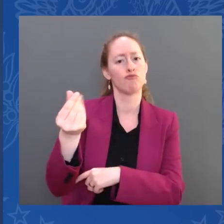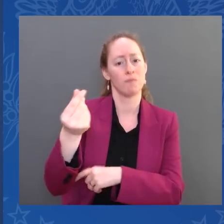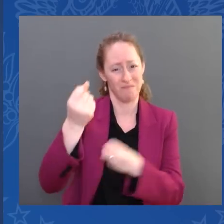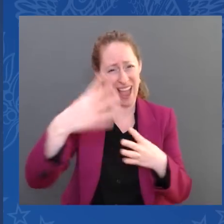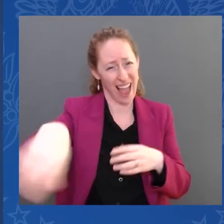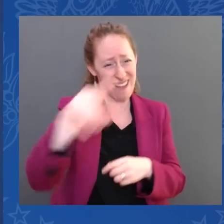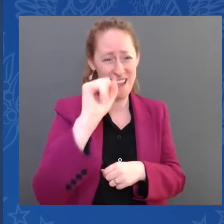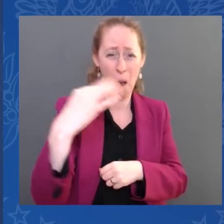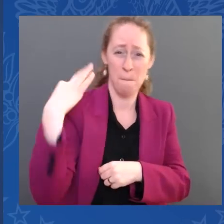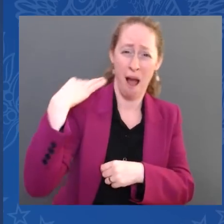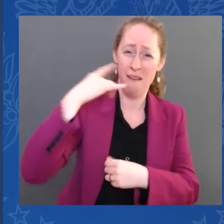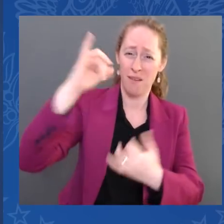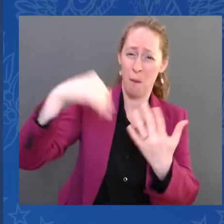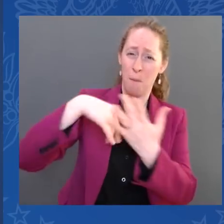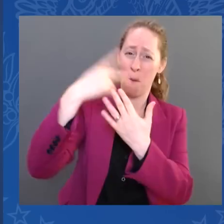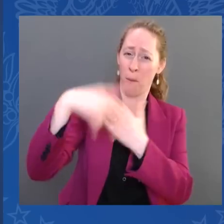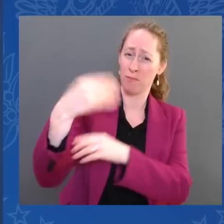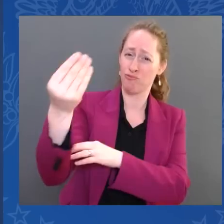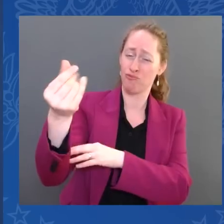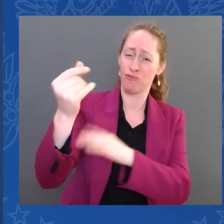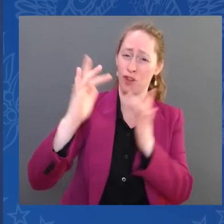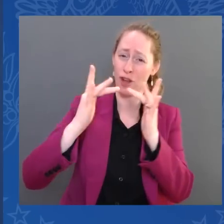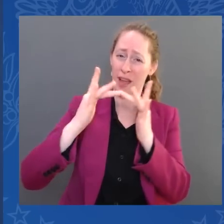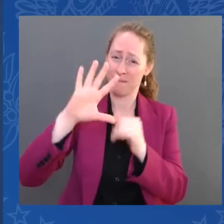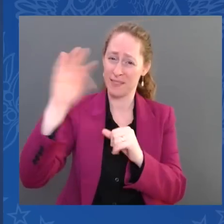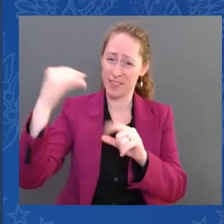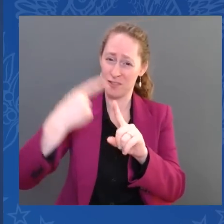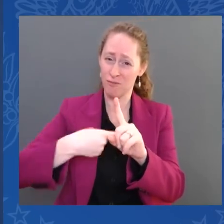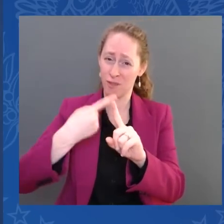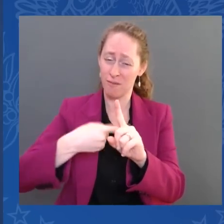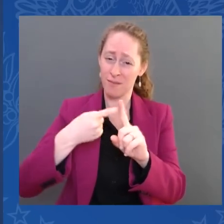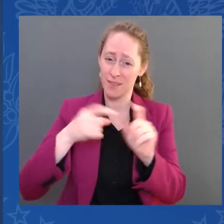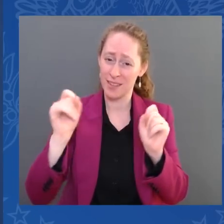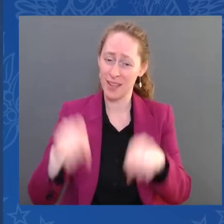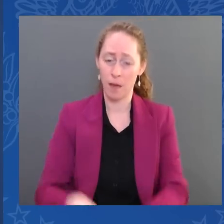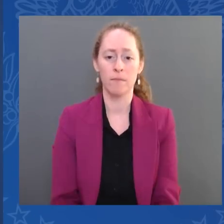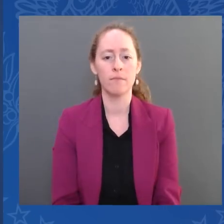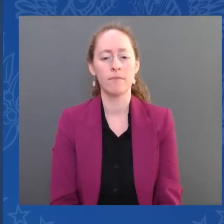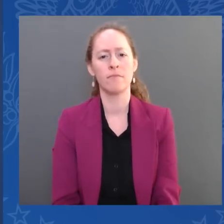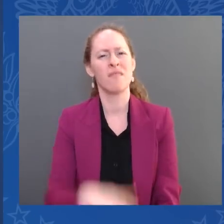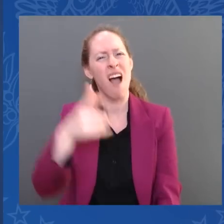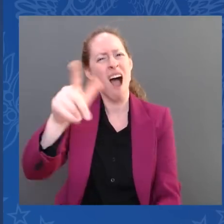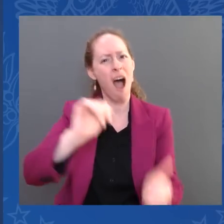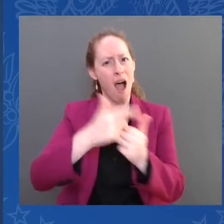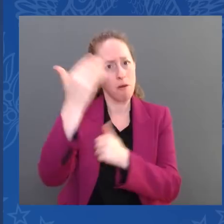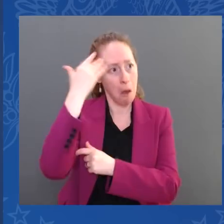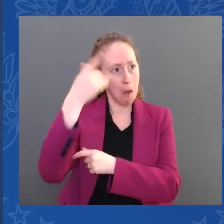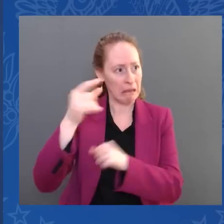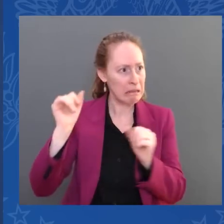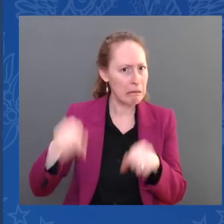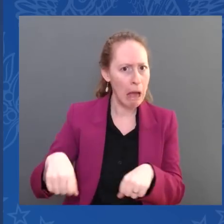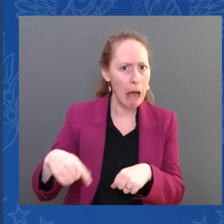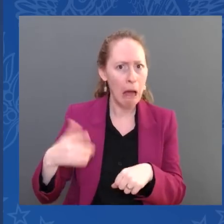if you'd be eligible by visiting -- by vi- -- GetInternet.gov. GetInternet.gov.